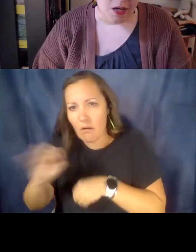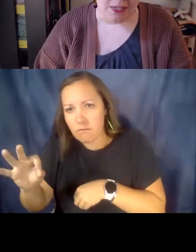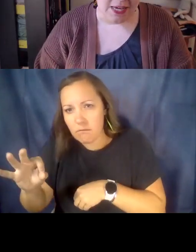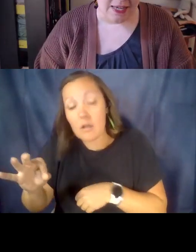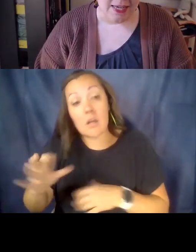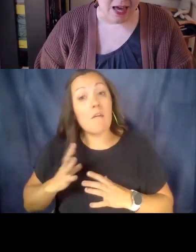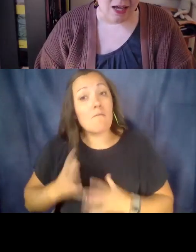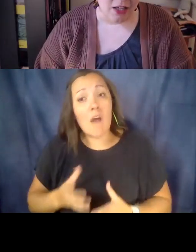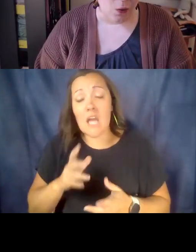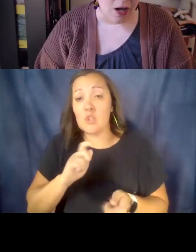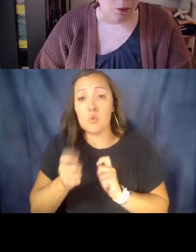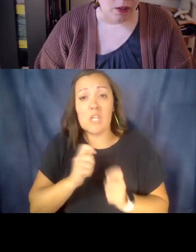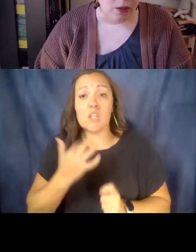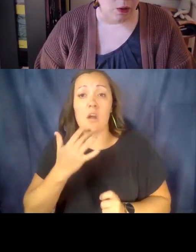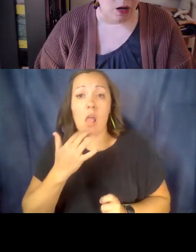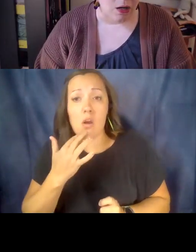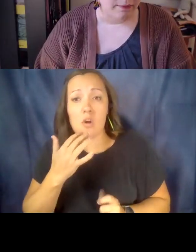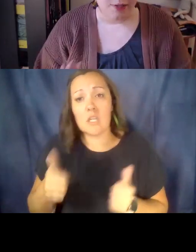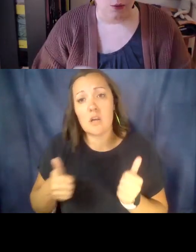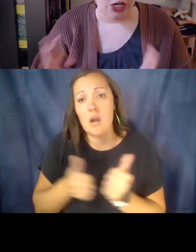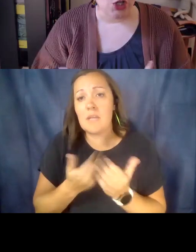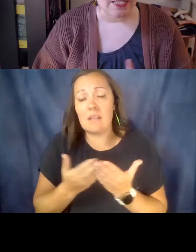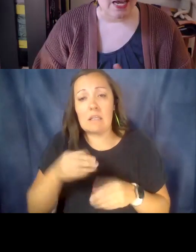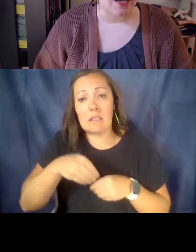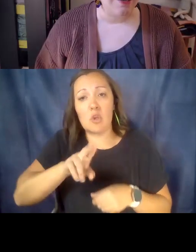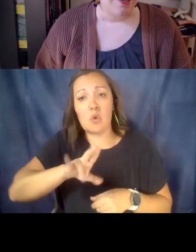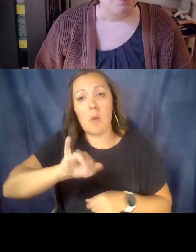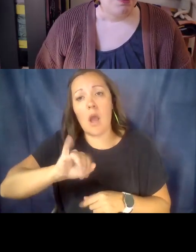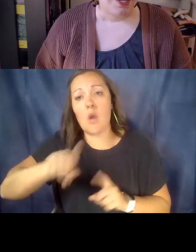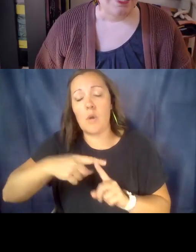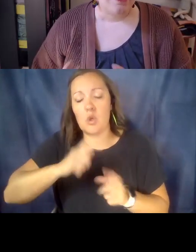update things like that in the UI when you are changing a setting, but ideally